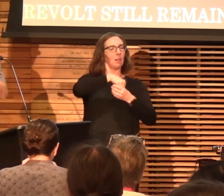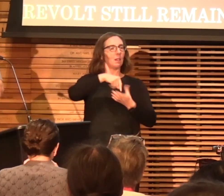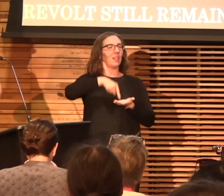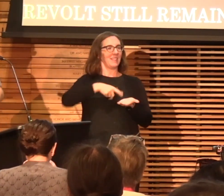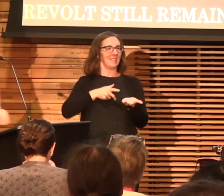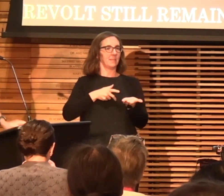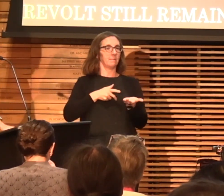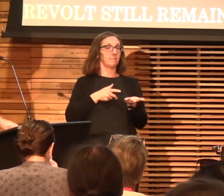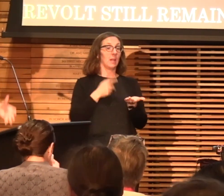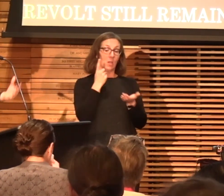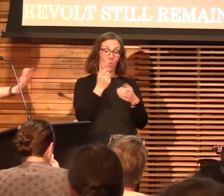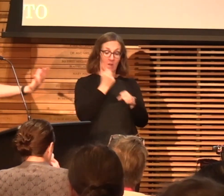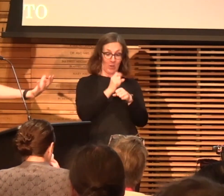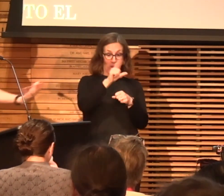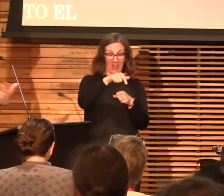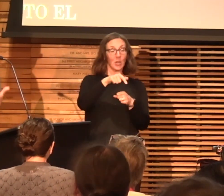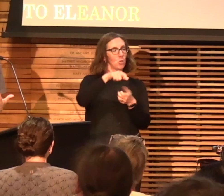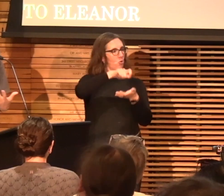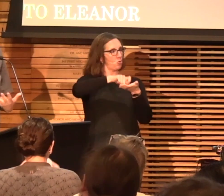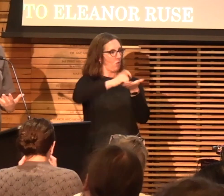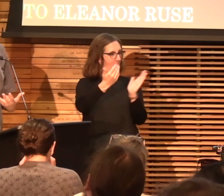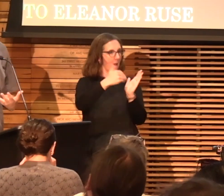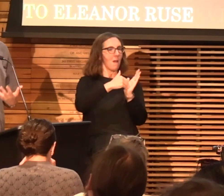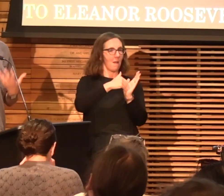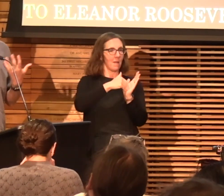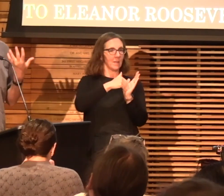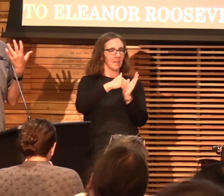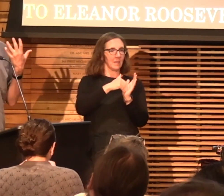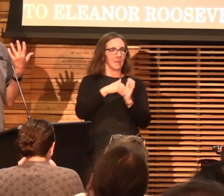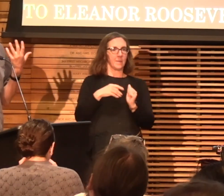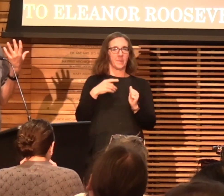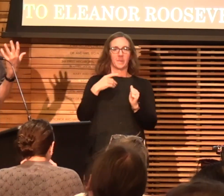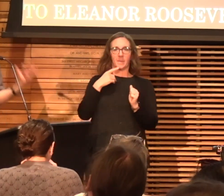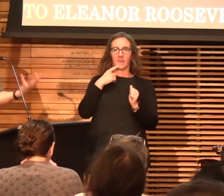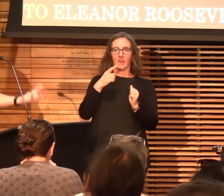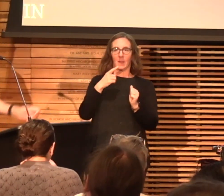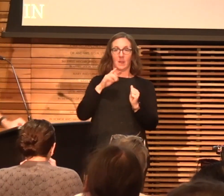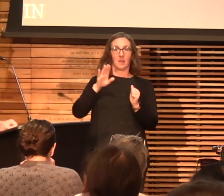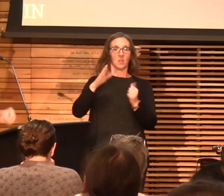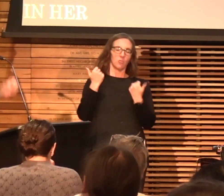she writes to Eleanor Roosevelt again and tries to enlist her in her new cause.